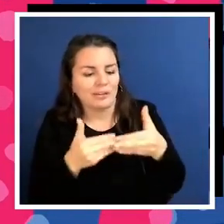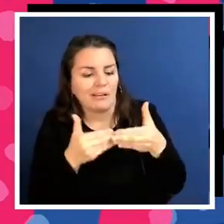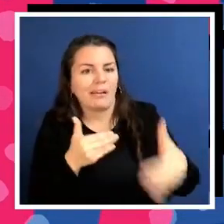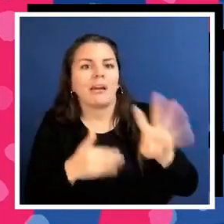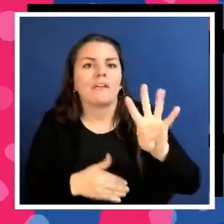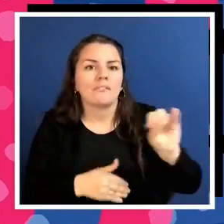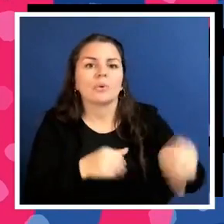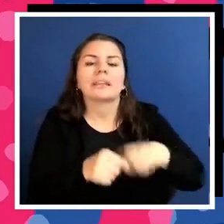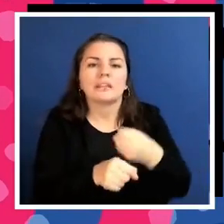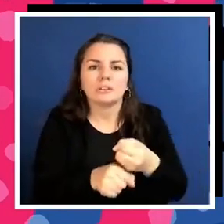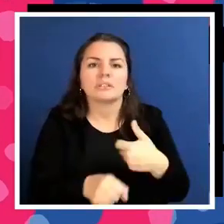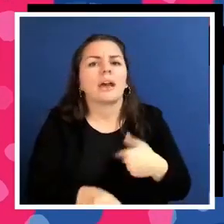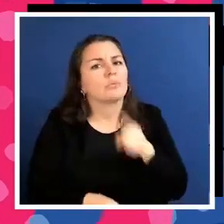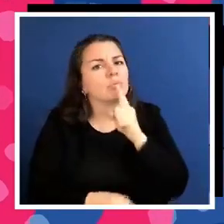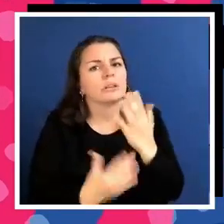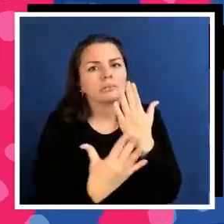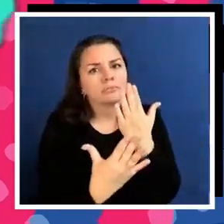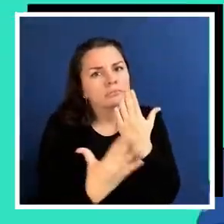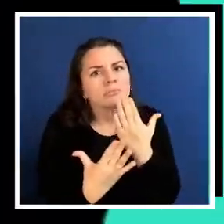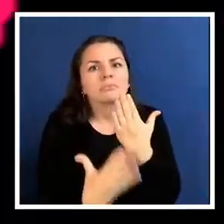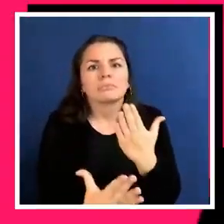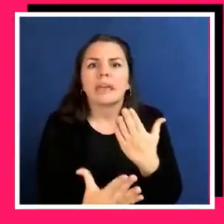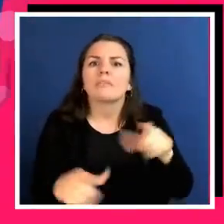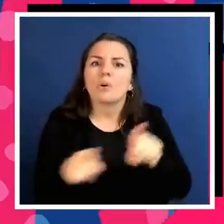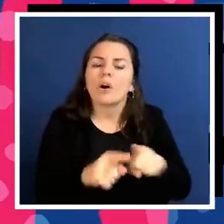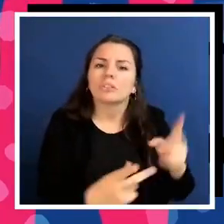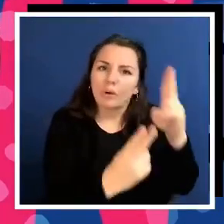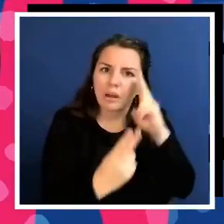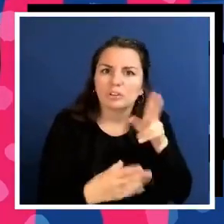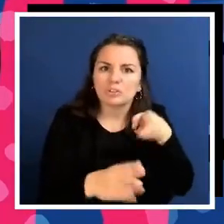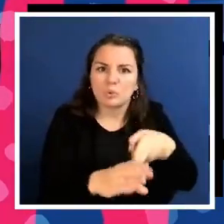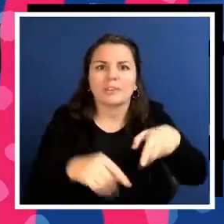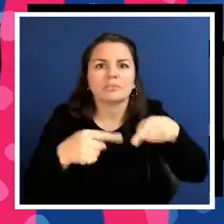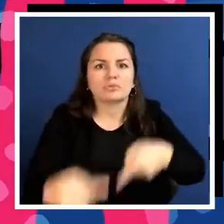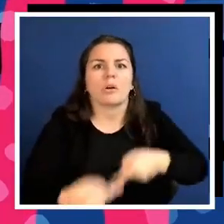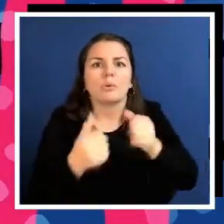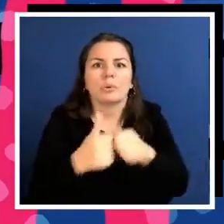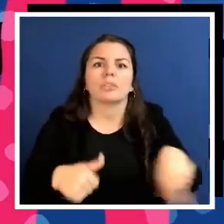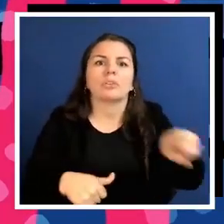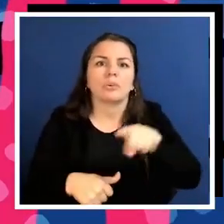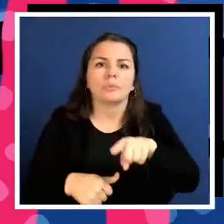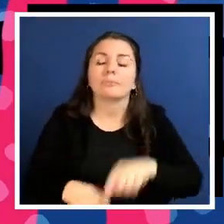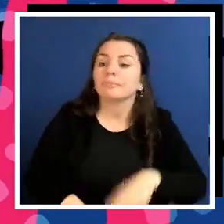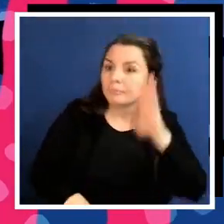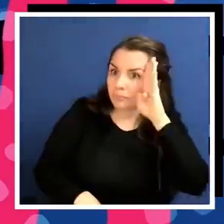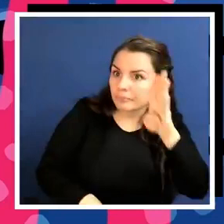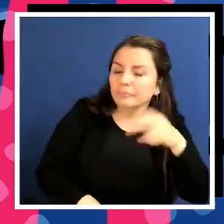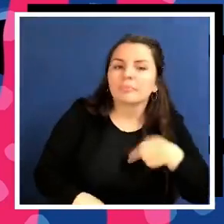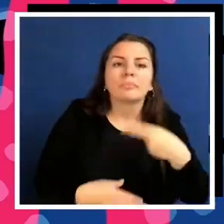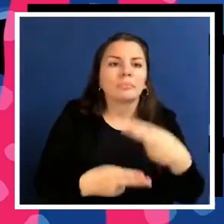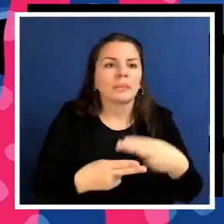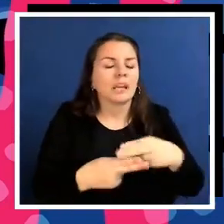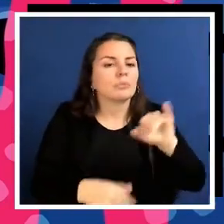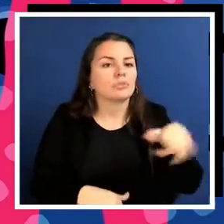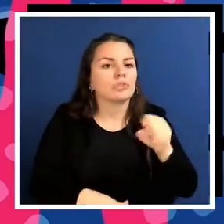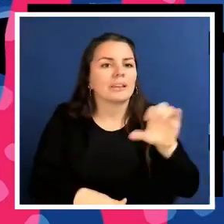THIS YEAR AND IN THE 40 YEARS